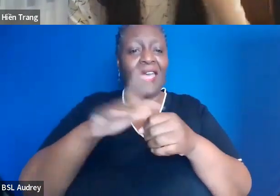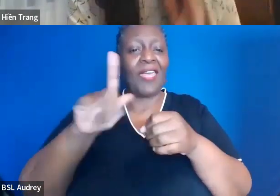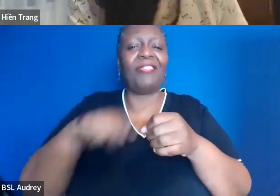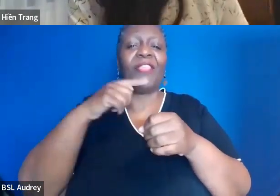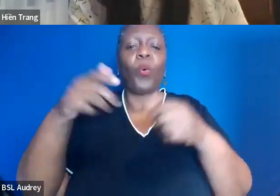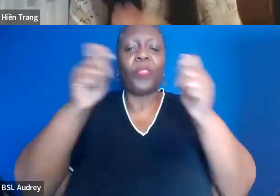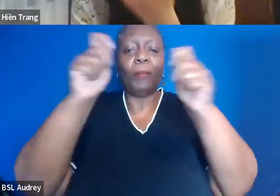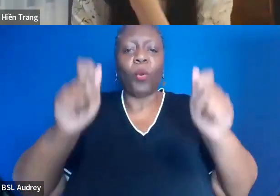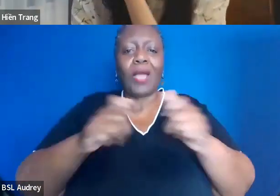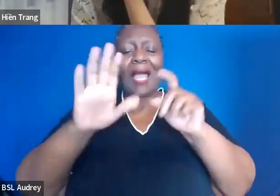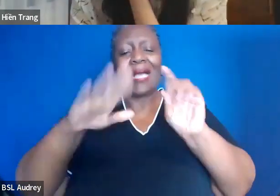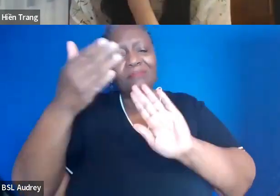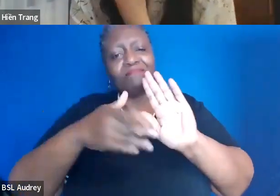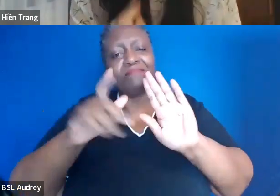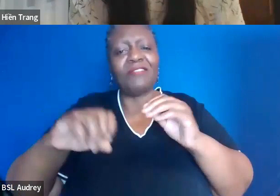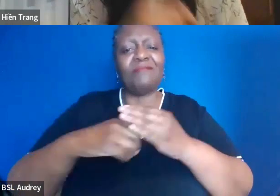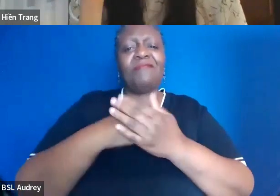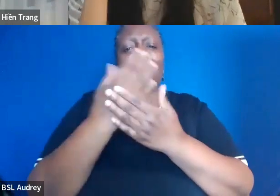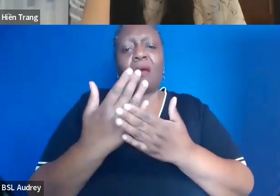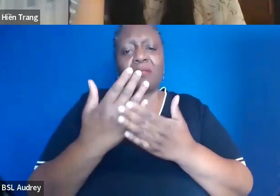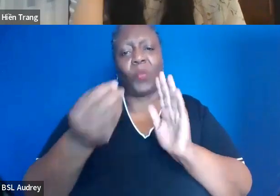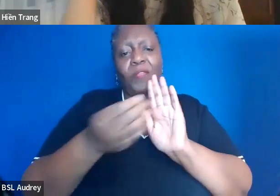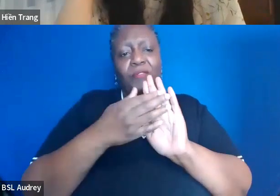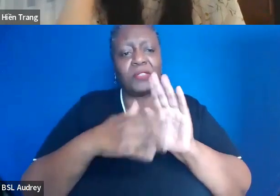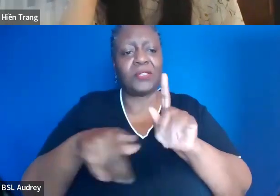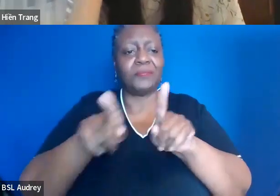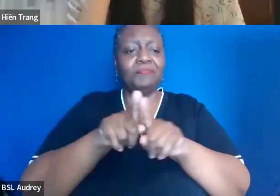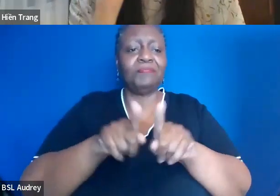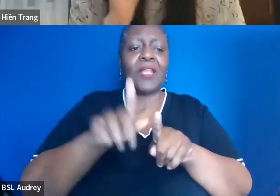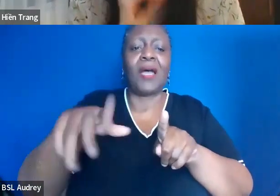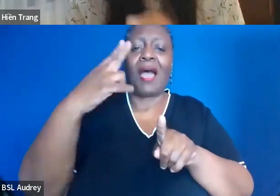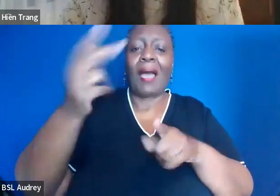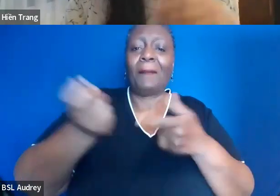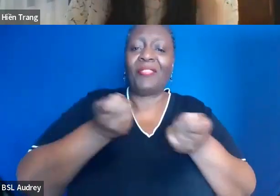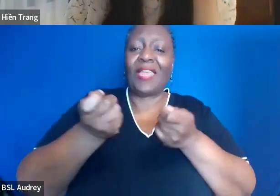um red against blue. My name is Khairani Barokka and I am the editor of Modern Poetry in